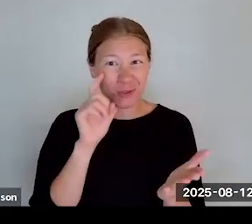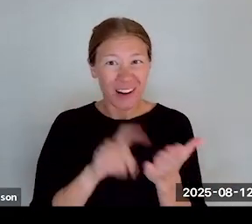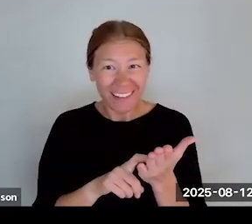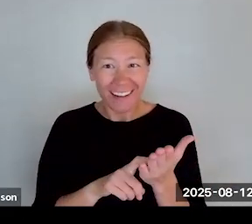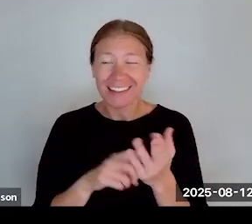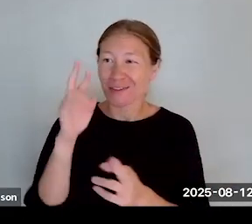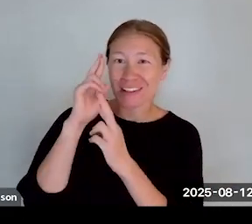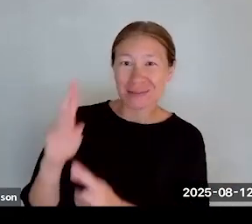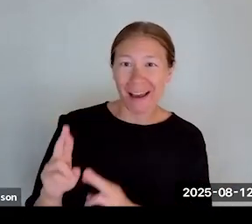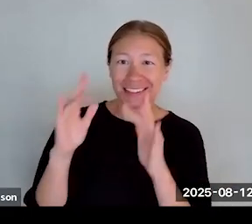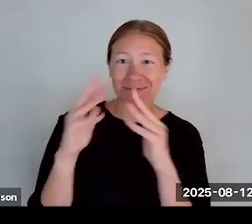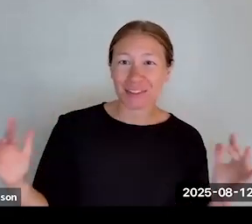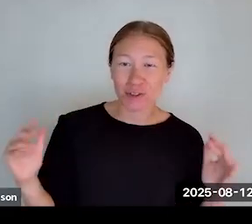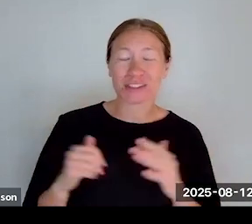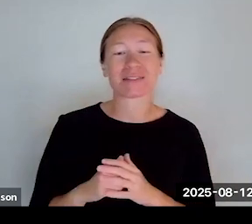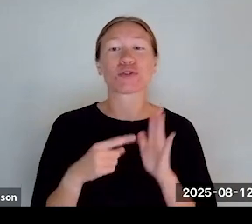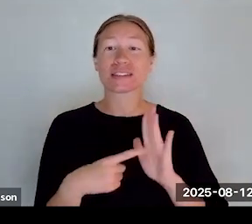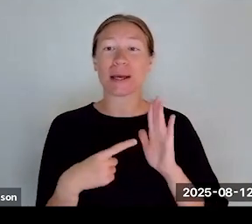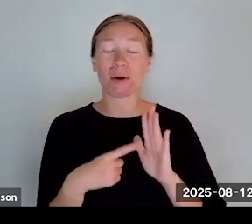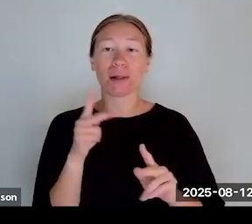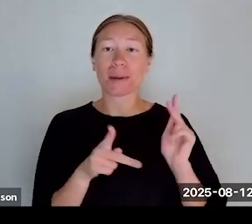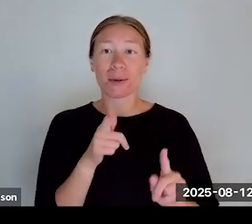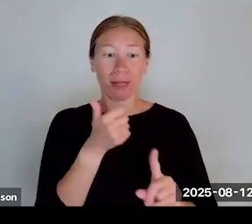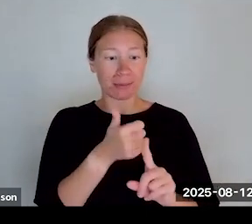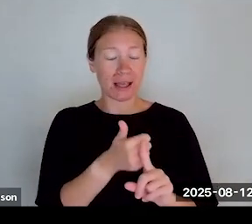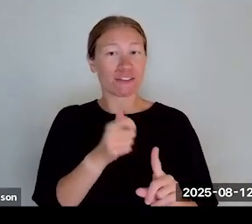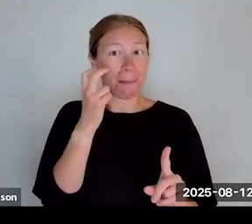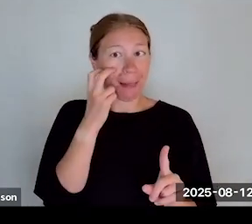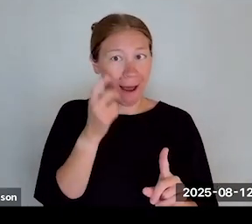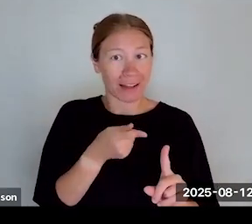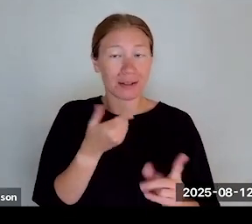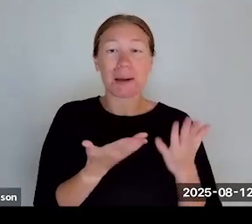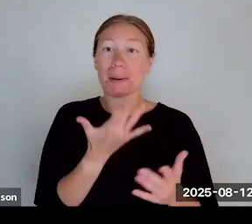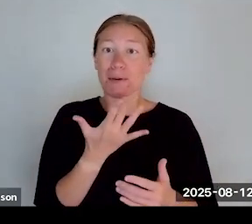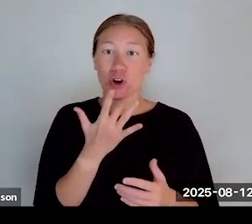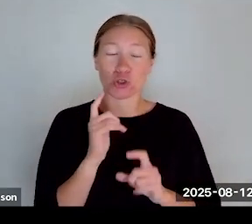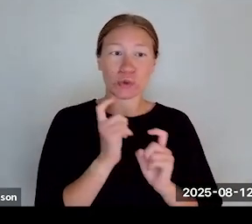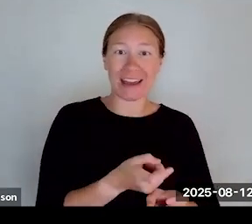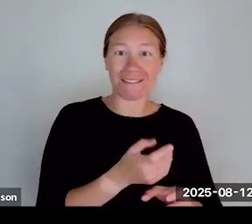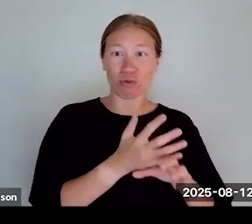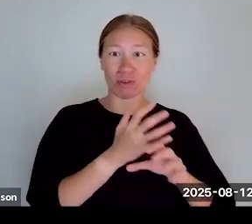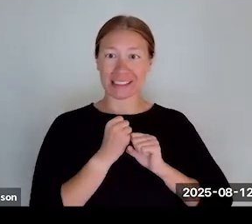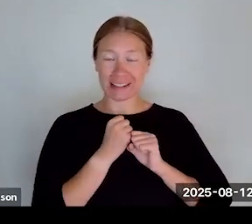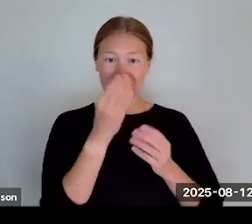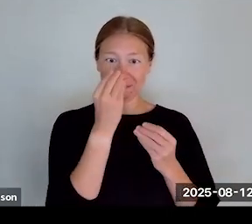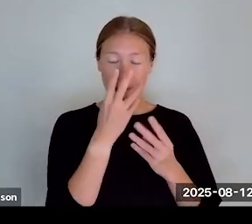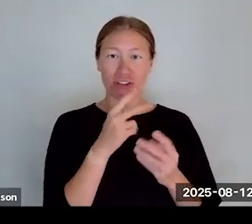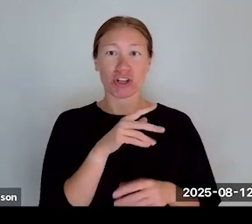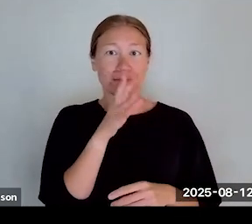For example, individuals who are blind may prefer to give and receive information audibly rather than in writing.